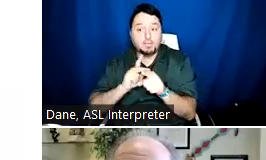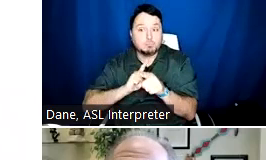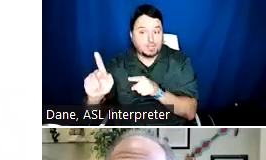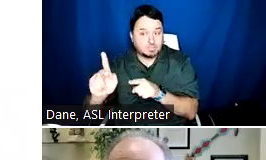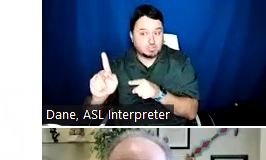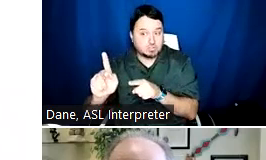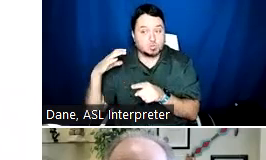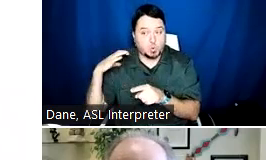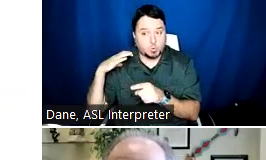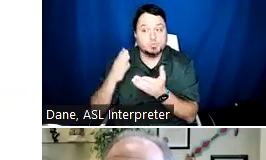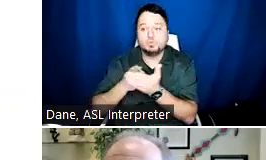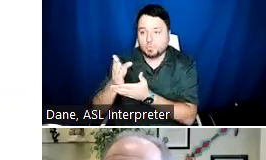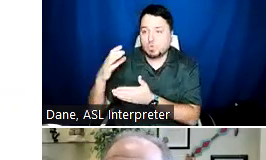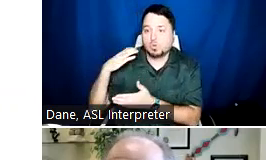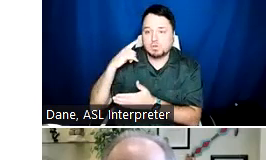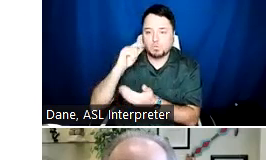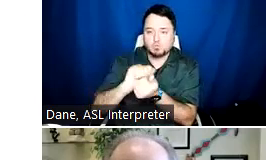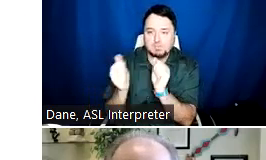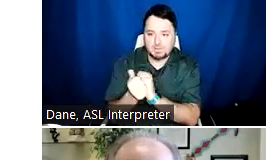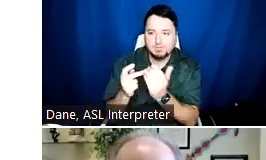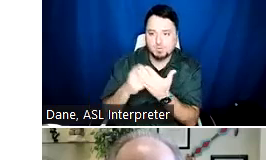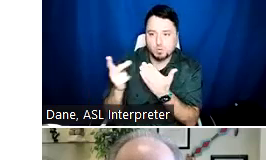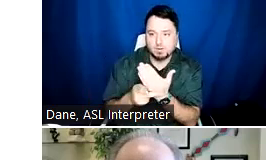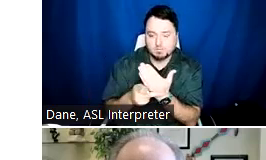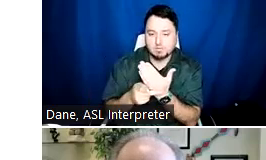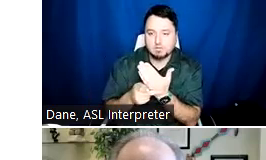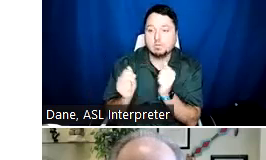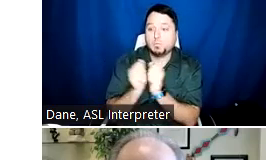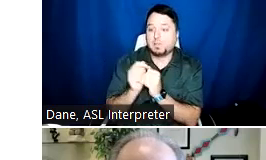through the Coaching for Transformation program with Leadership That Works.